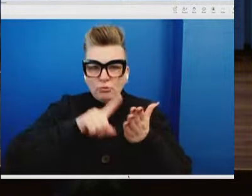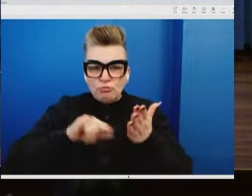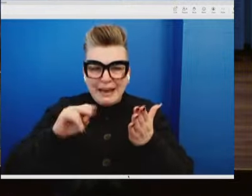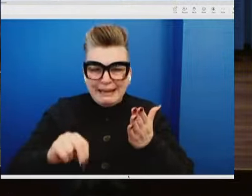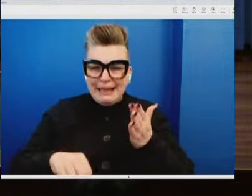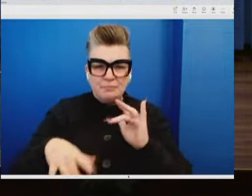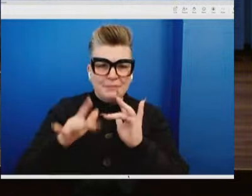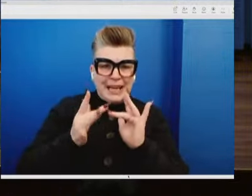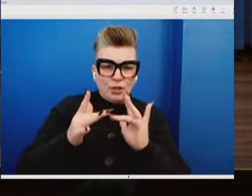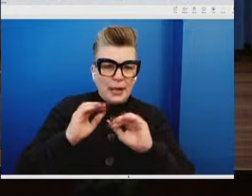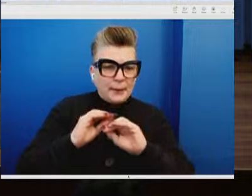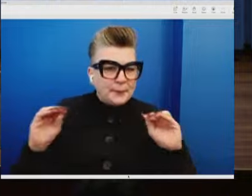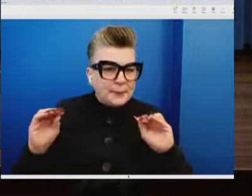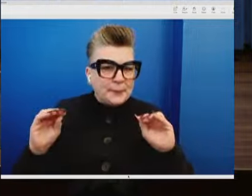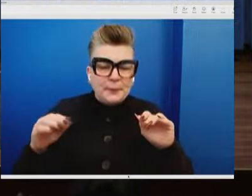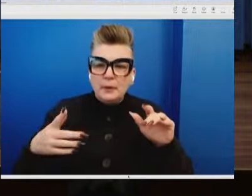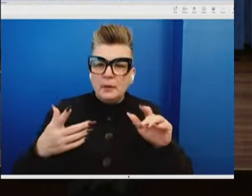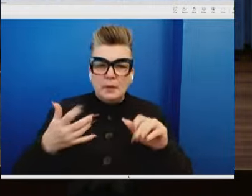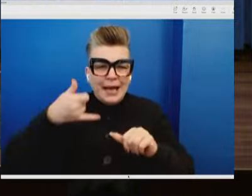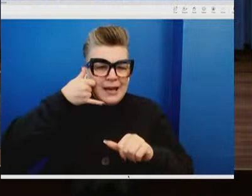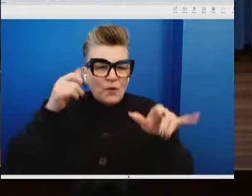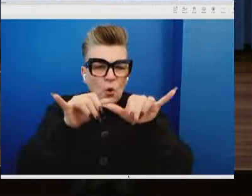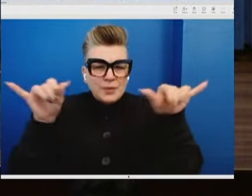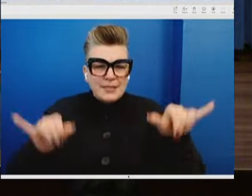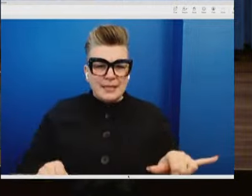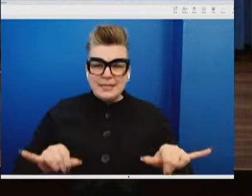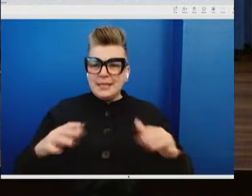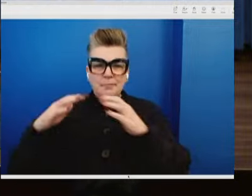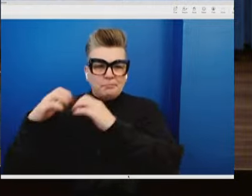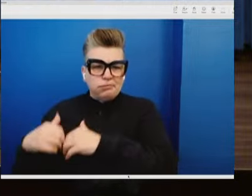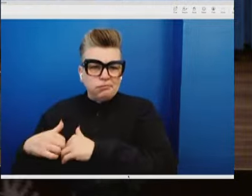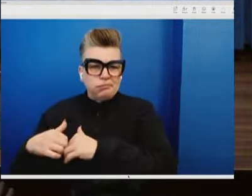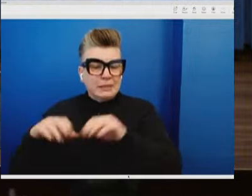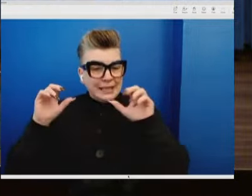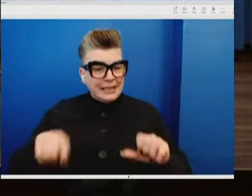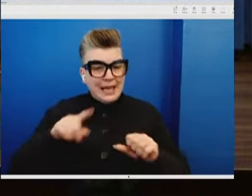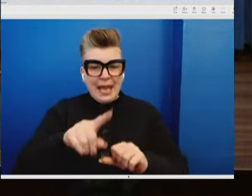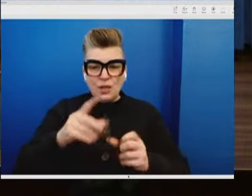and the phone systems didn't work. Can you give some other examples of trying to make things